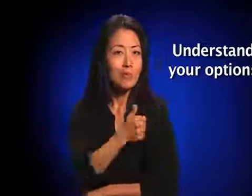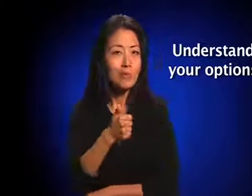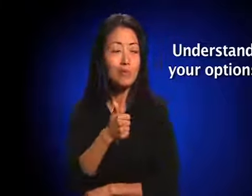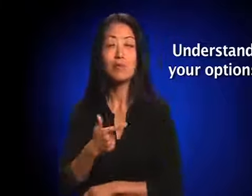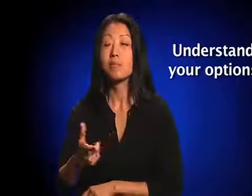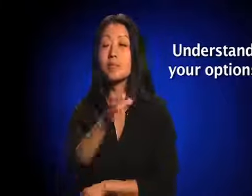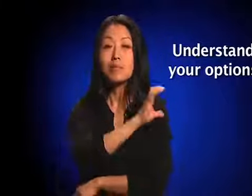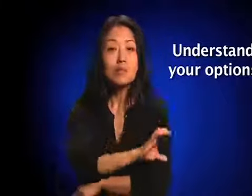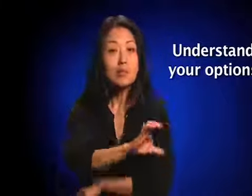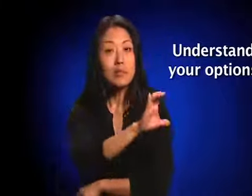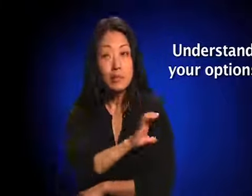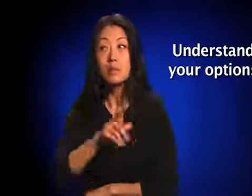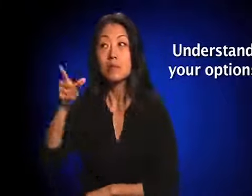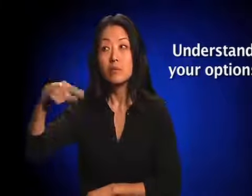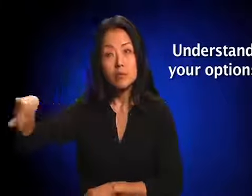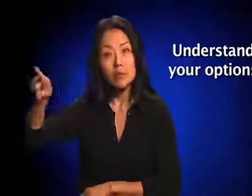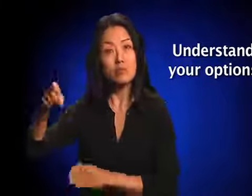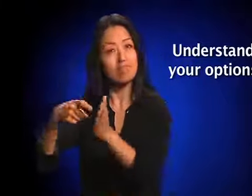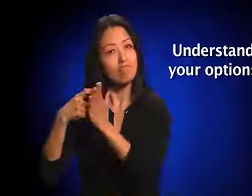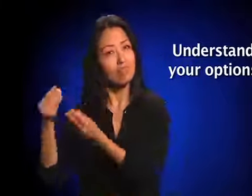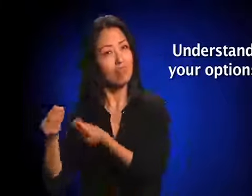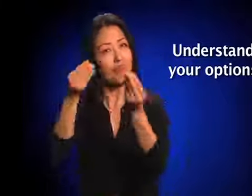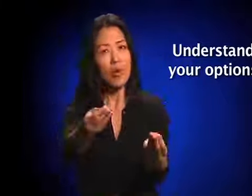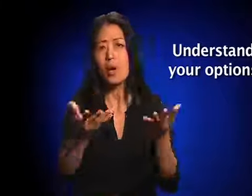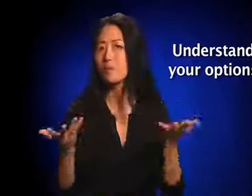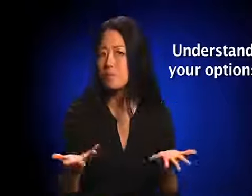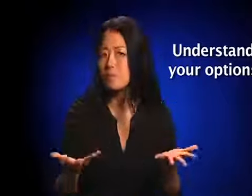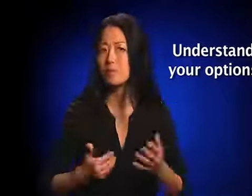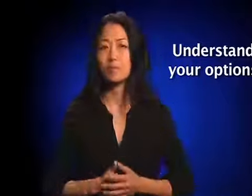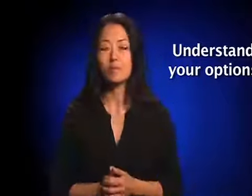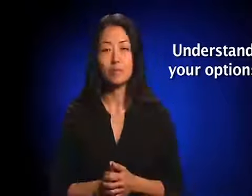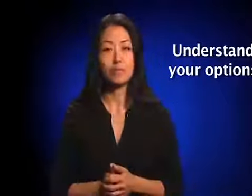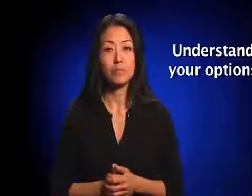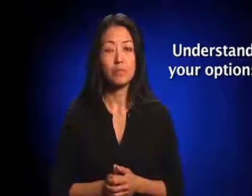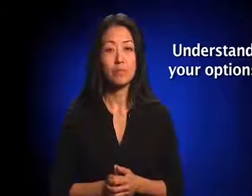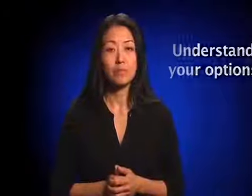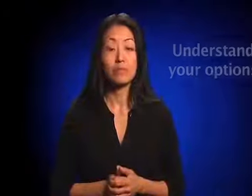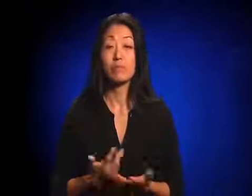And what assistance the hospital or clinic is required to provide.